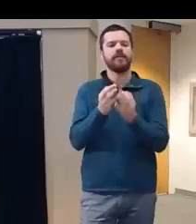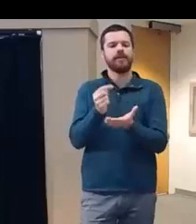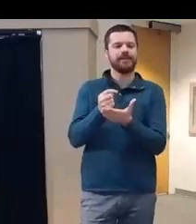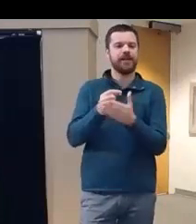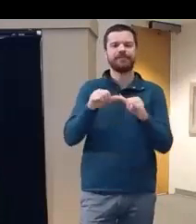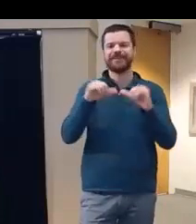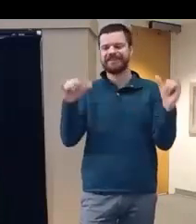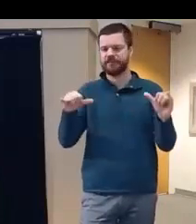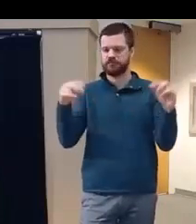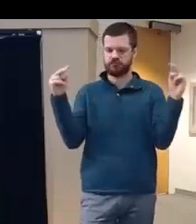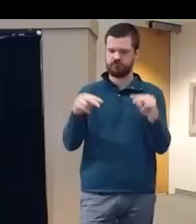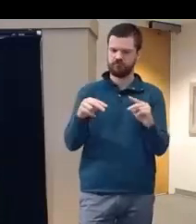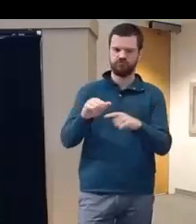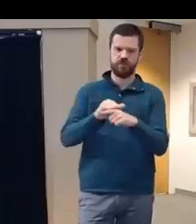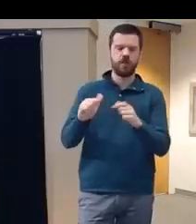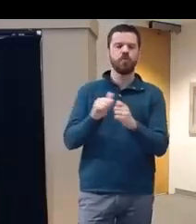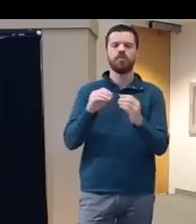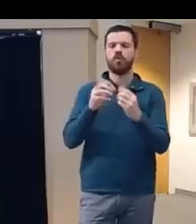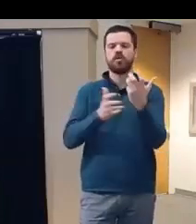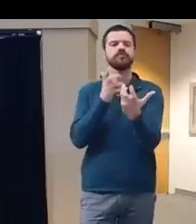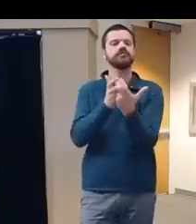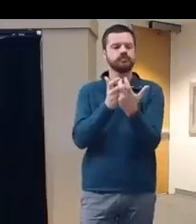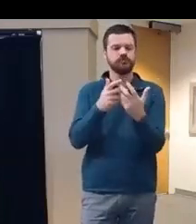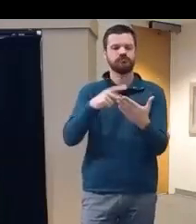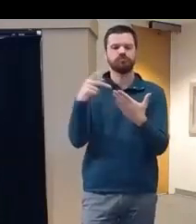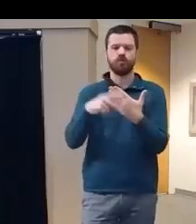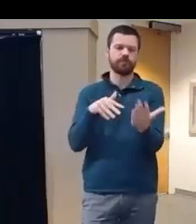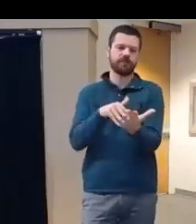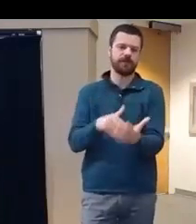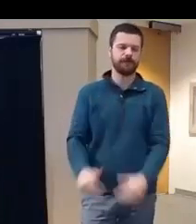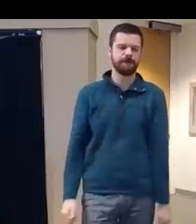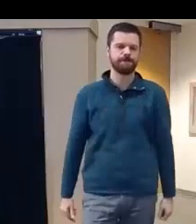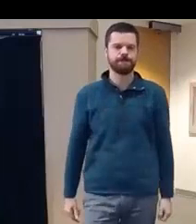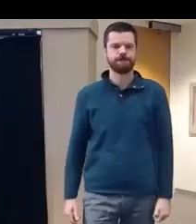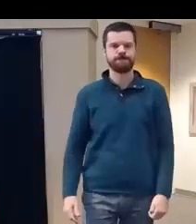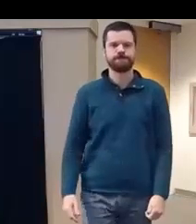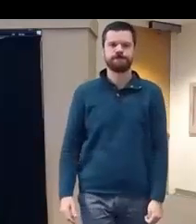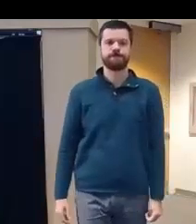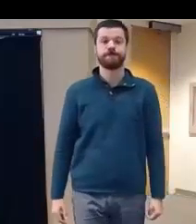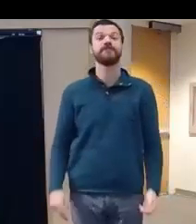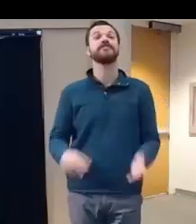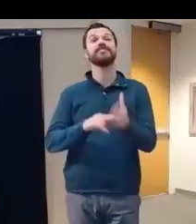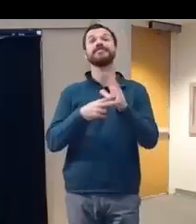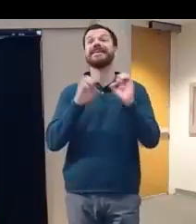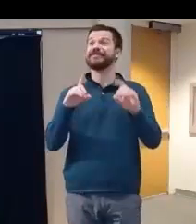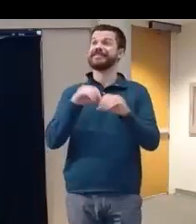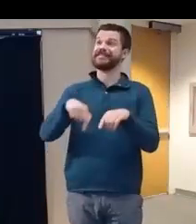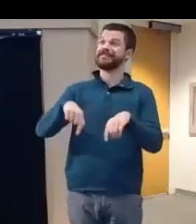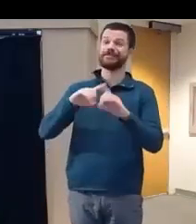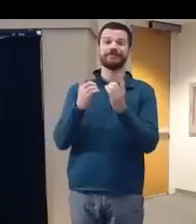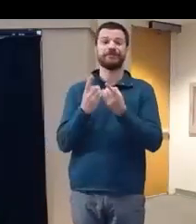oriented training with a customizable program of study what else does education look like there are